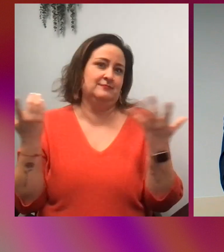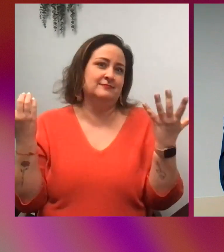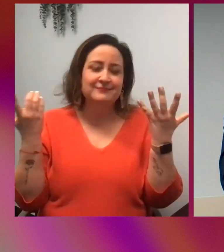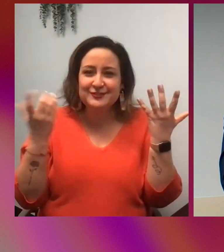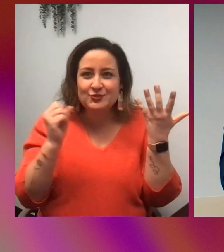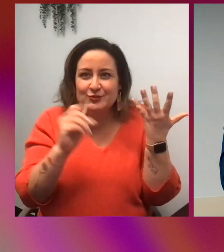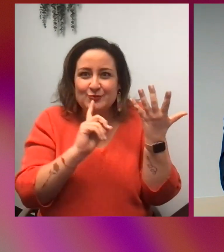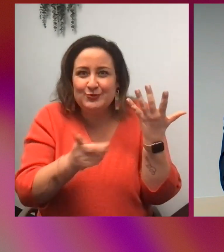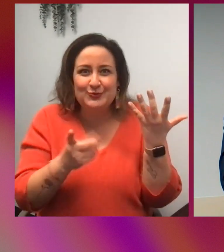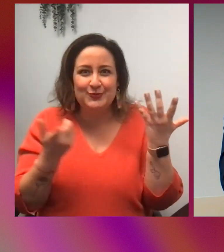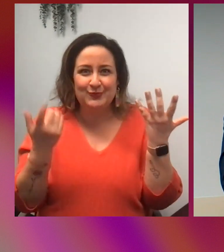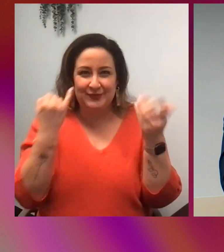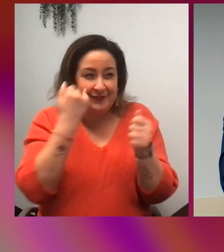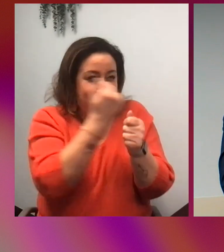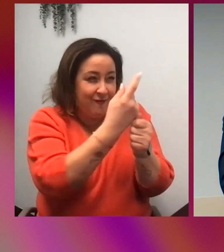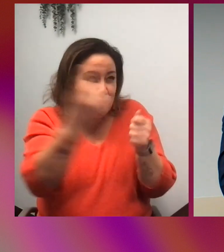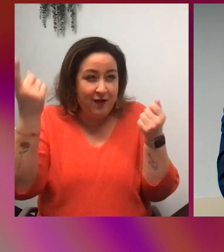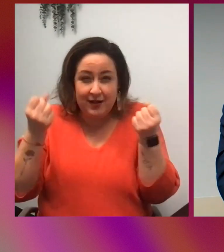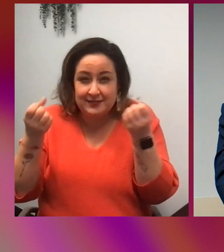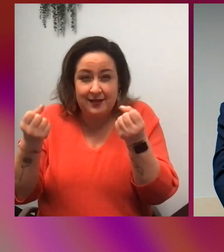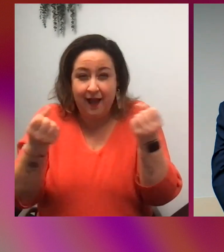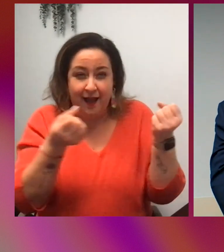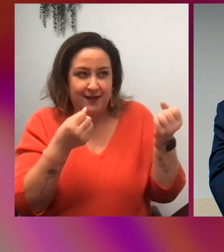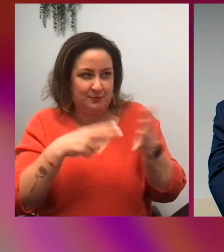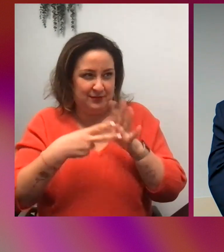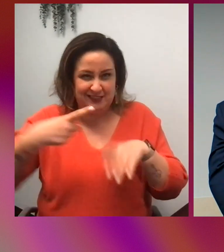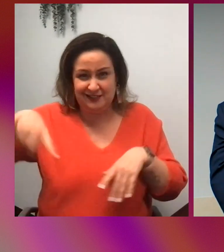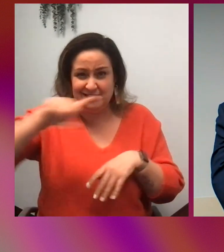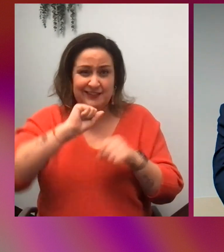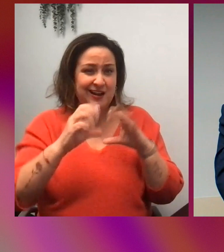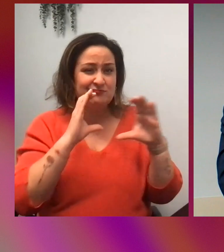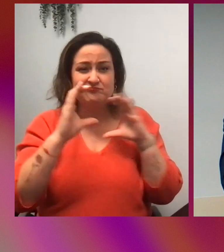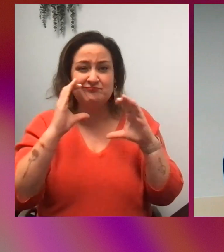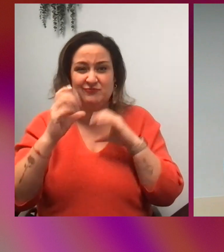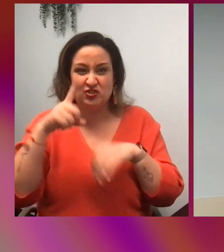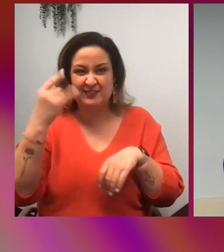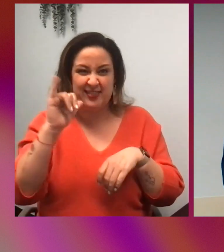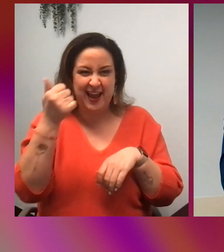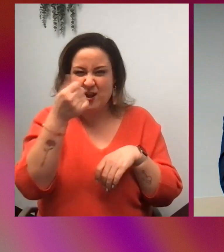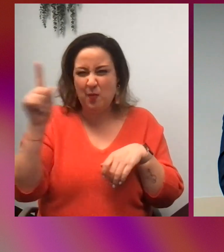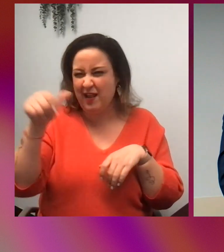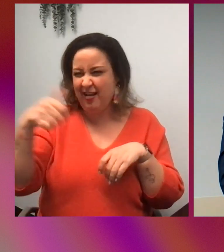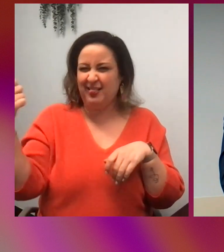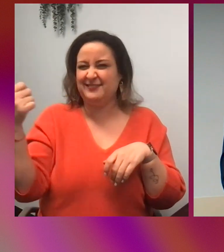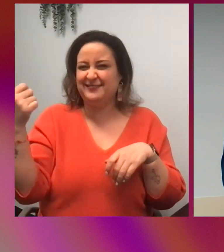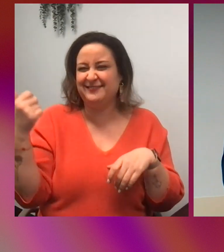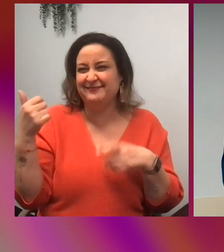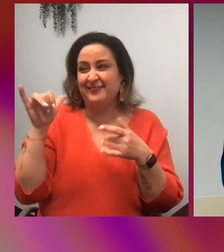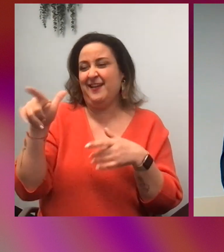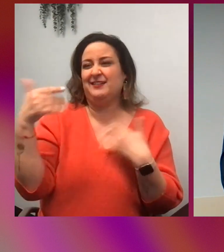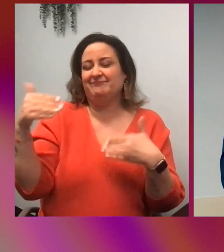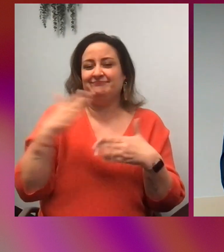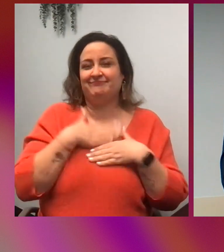It's so true. If everyone signed, we could all communicate with one another.